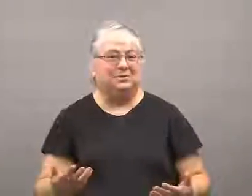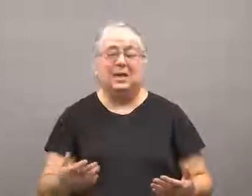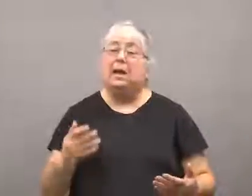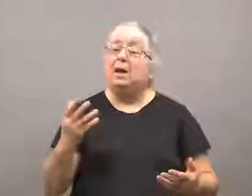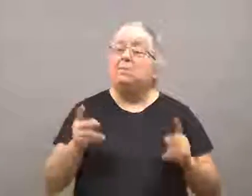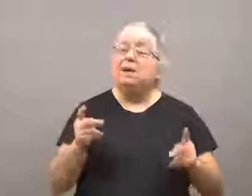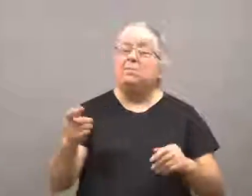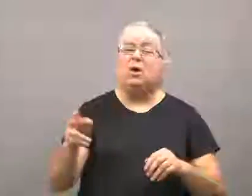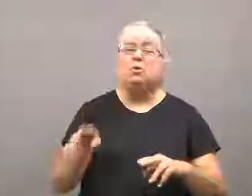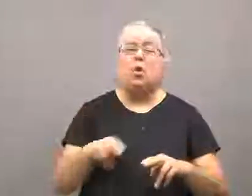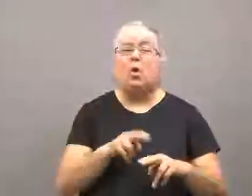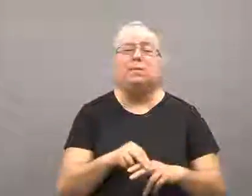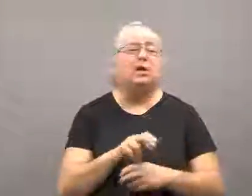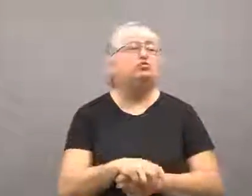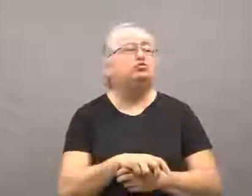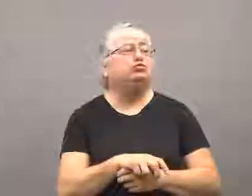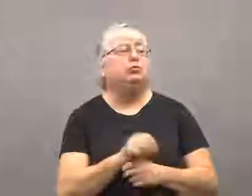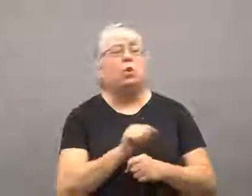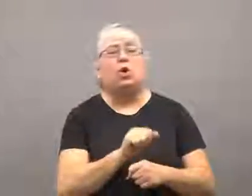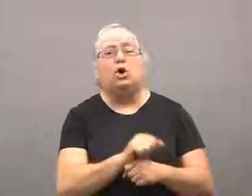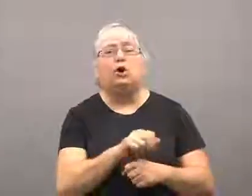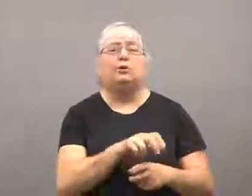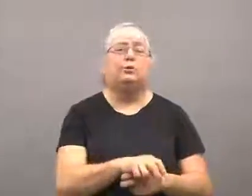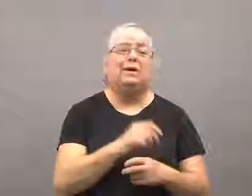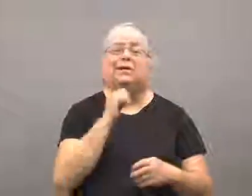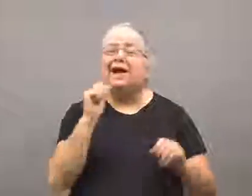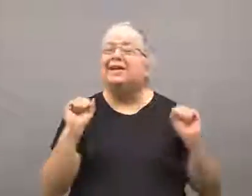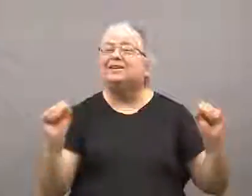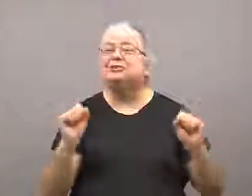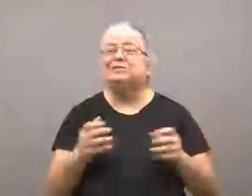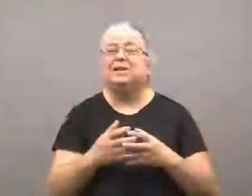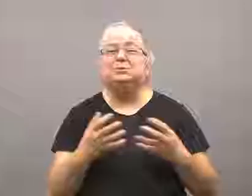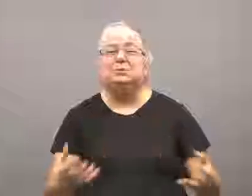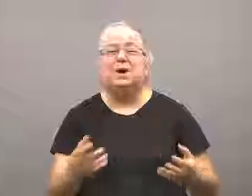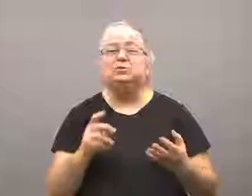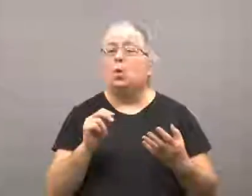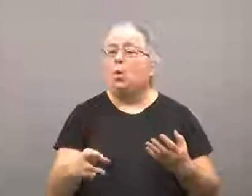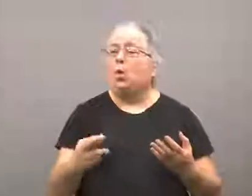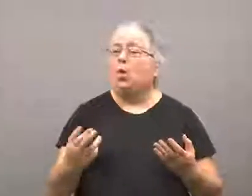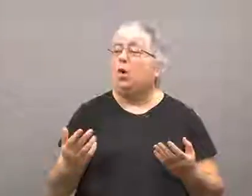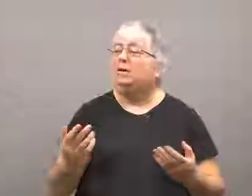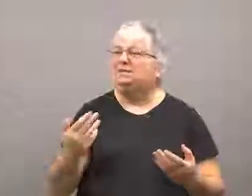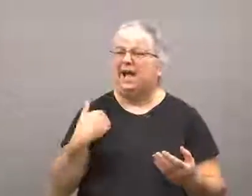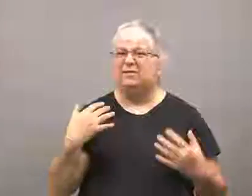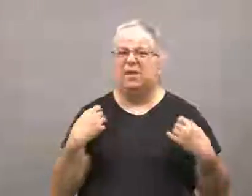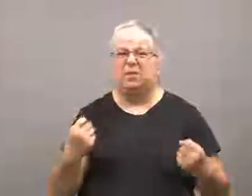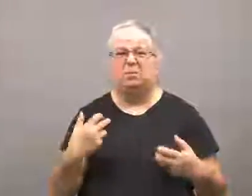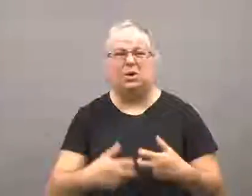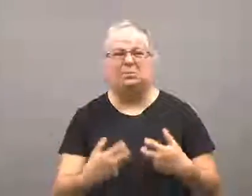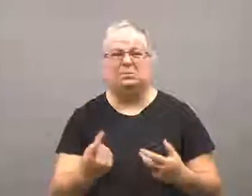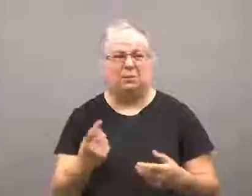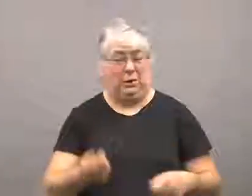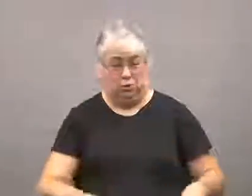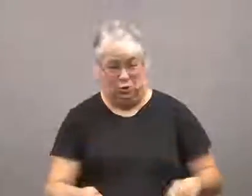People who are normally sedentary, or have health issues